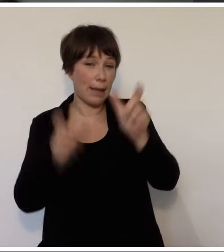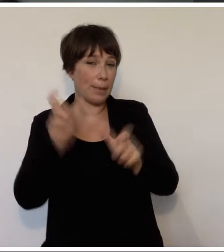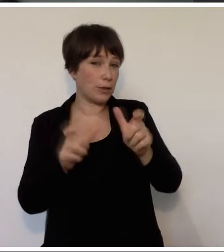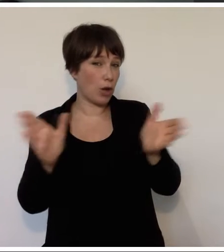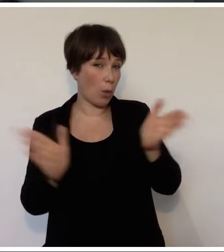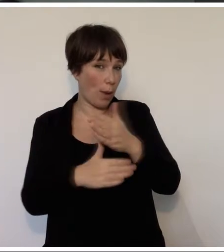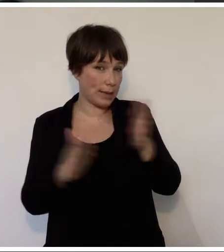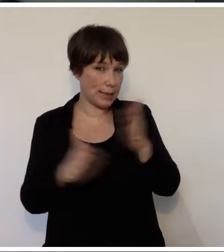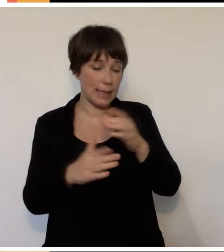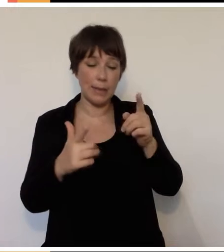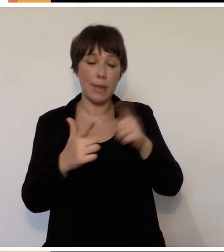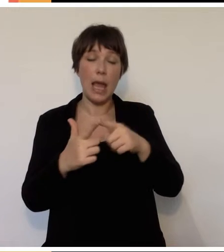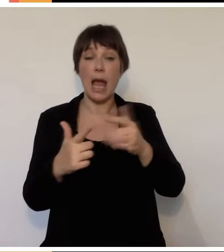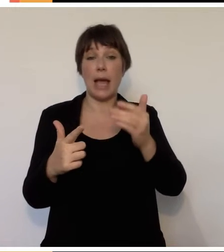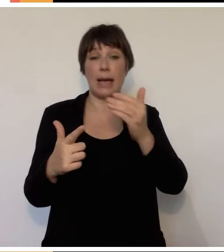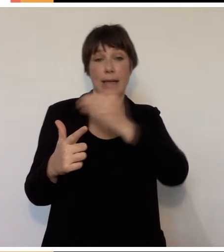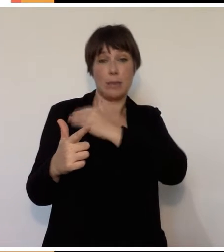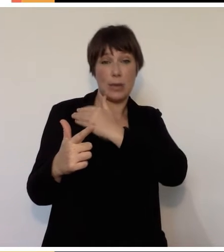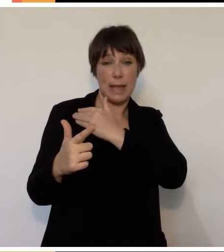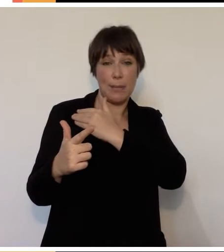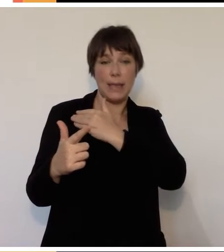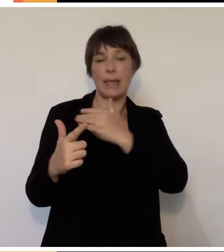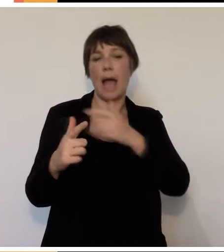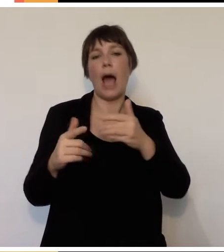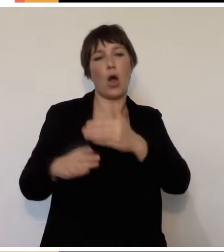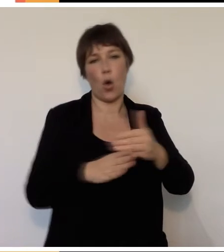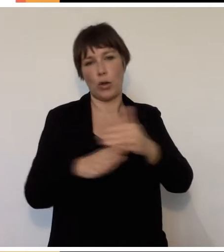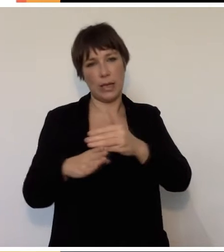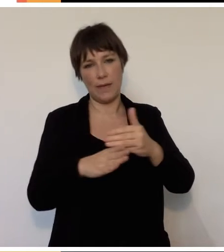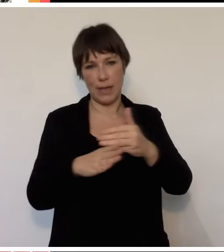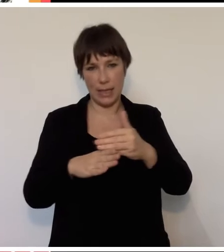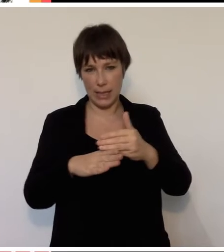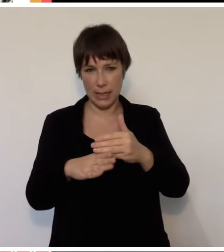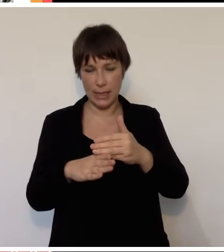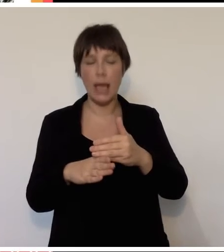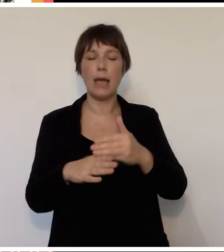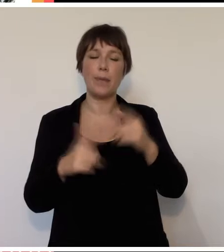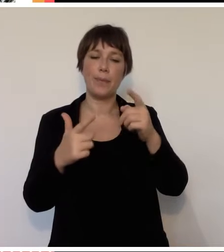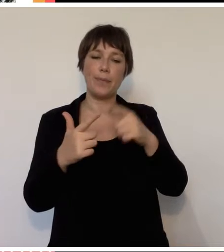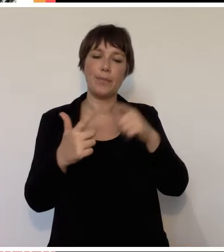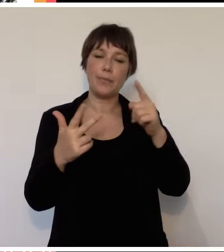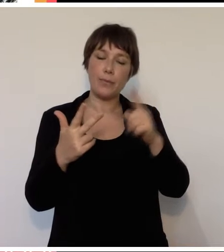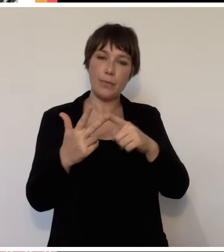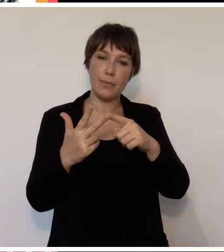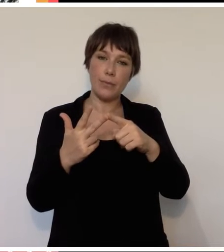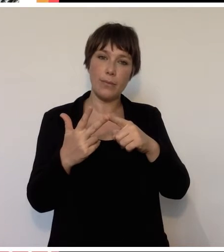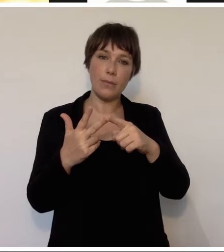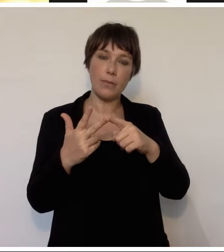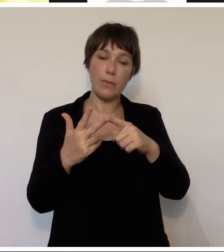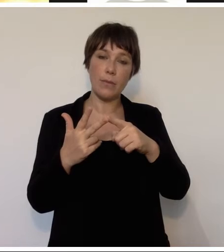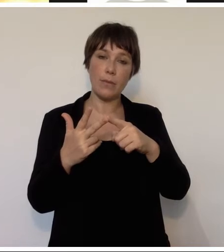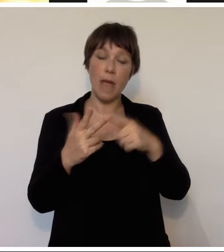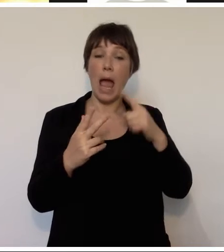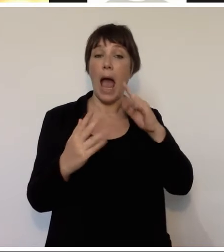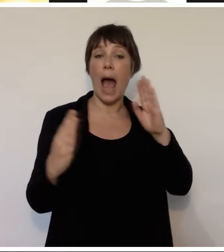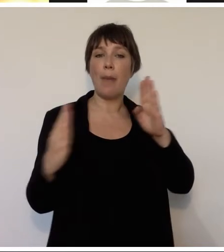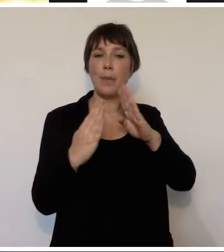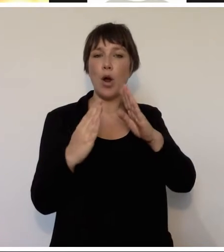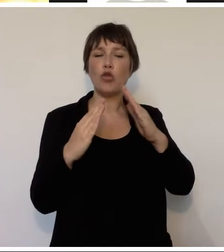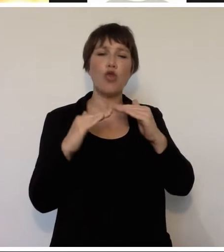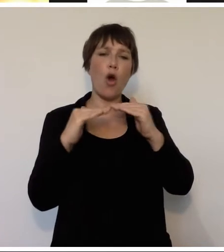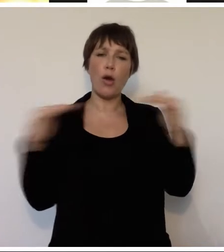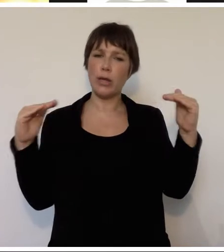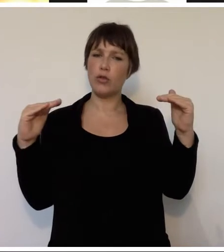activity inclusive and intercultural those leading to identify the following eight key principles